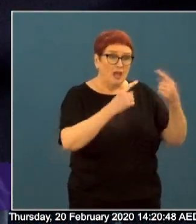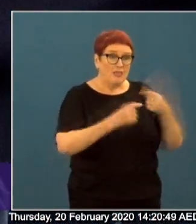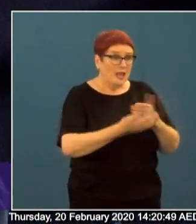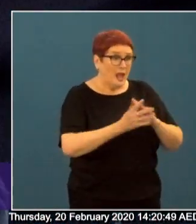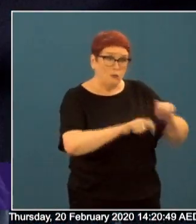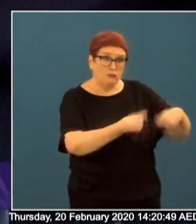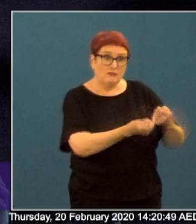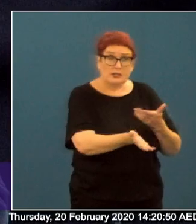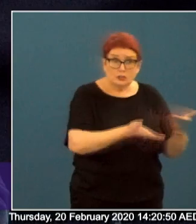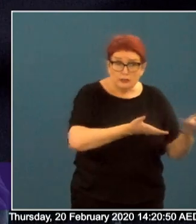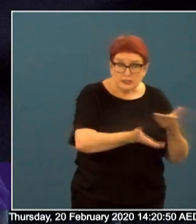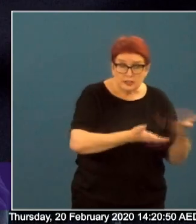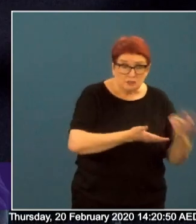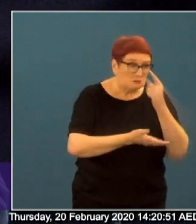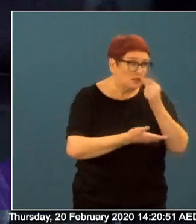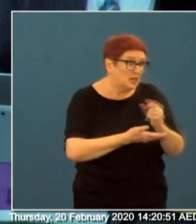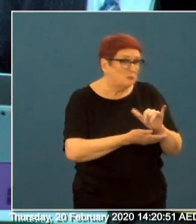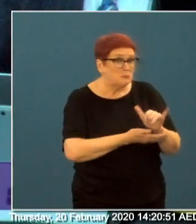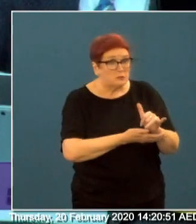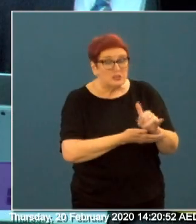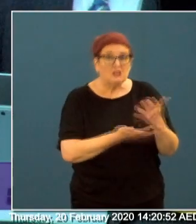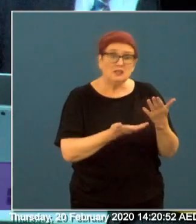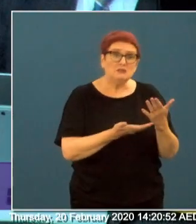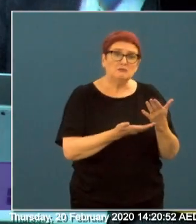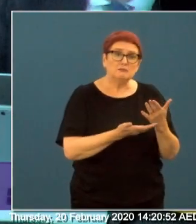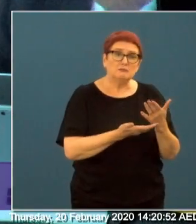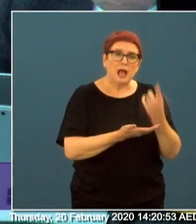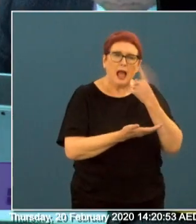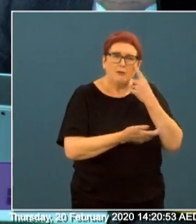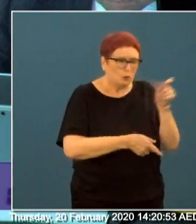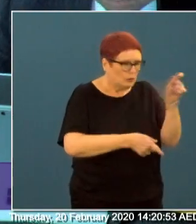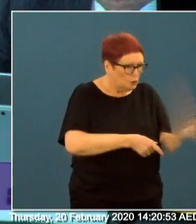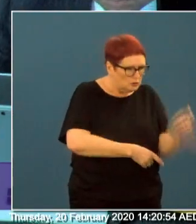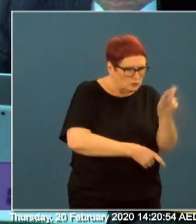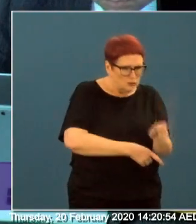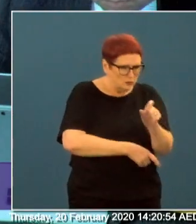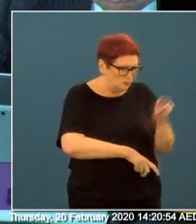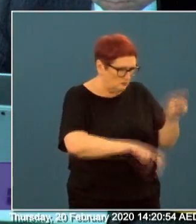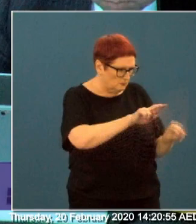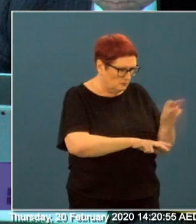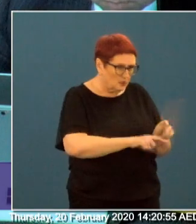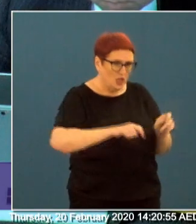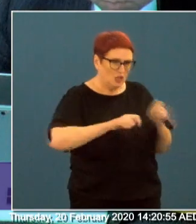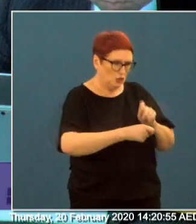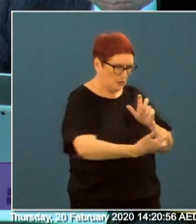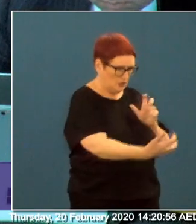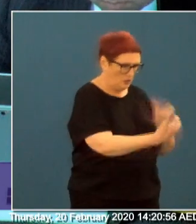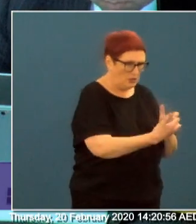you say this can be done by having reasonable adjustments. So this is paragraph 221. PROF TROLLOR: Yes.